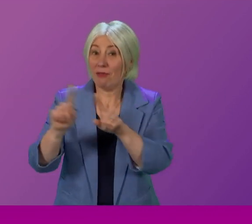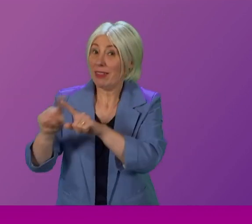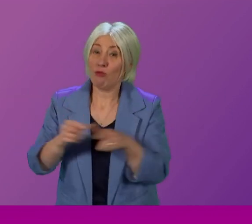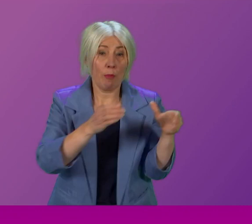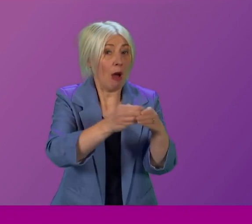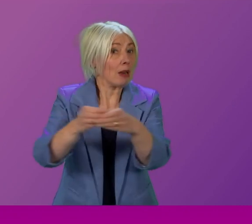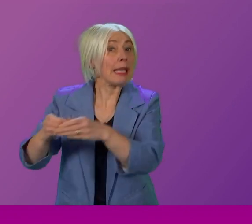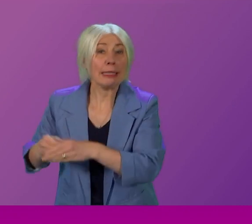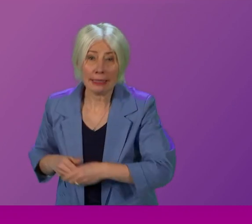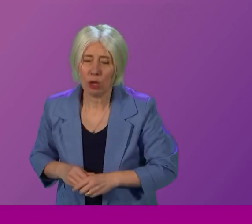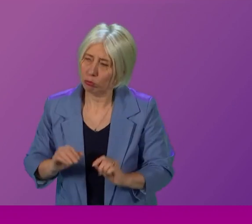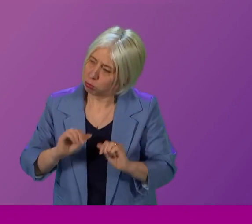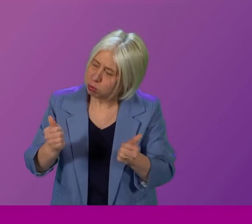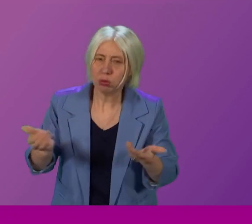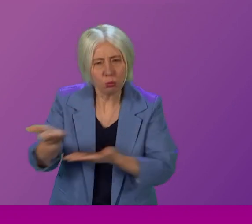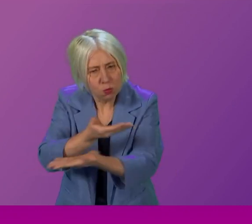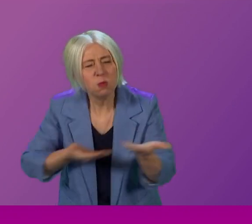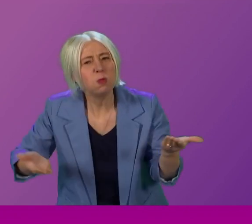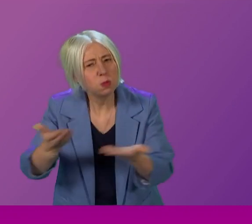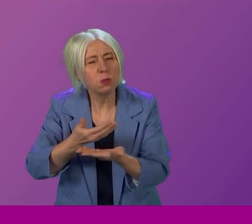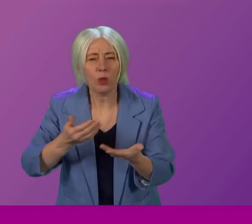We had a very constructive discussion on the outcomes of the recent United